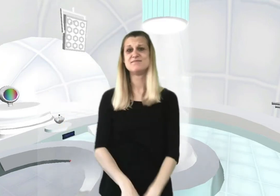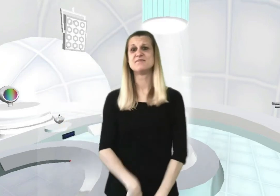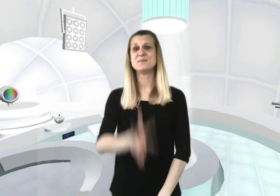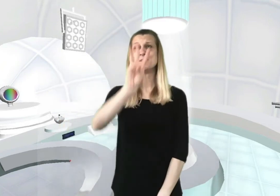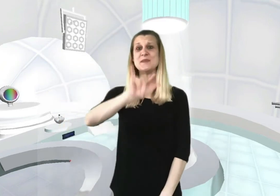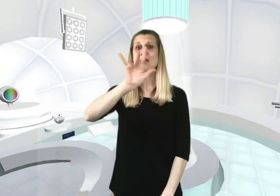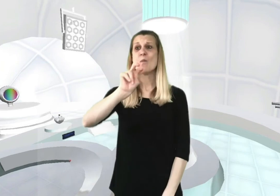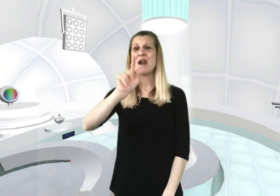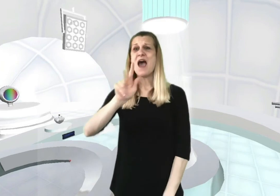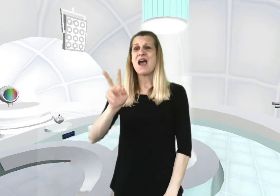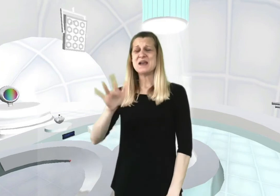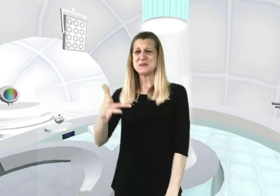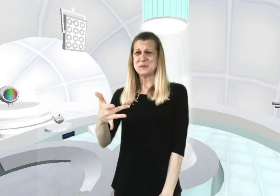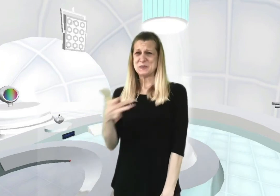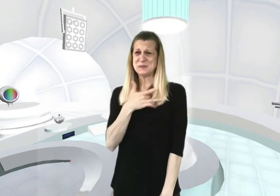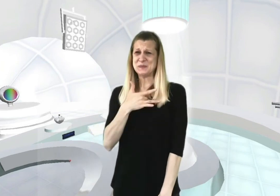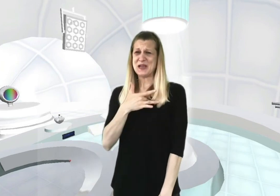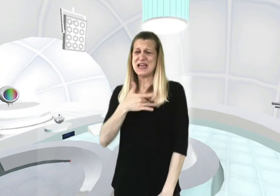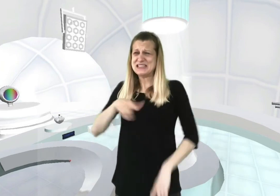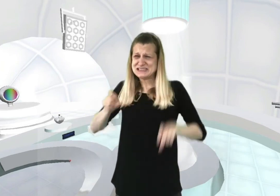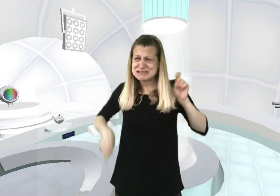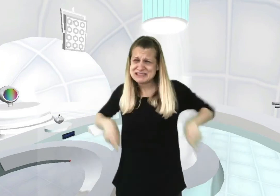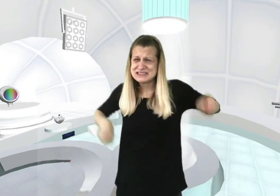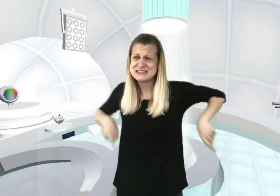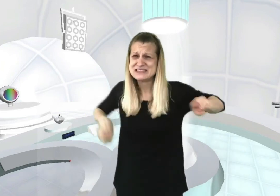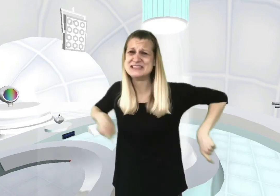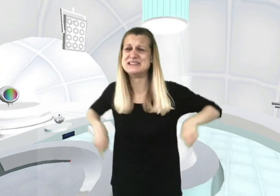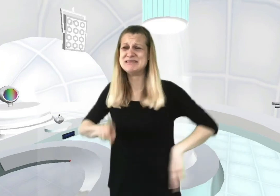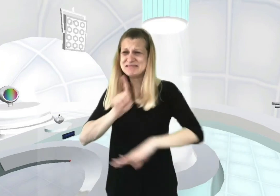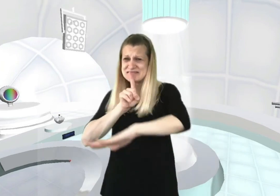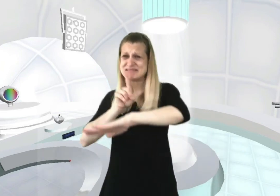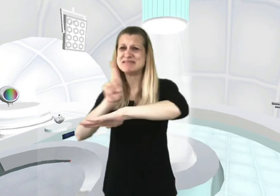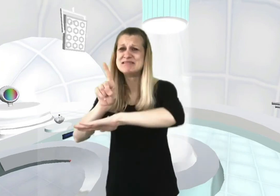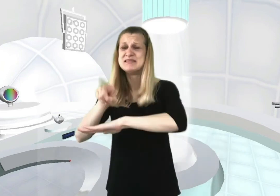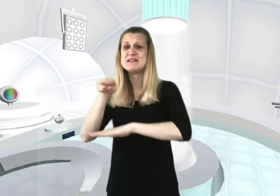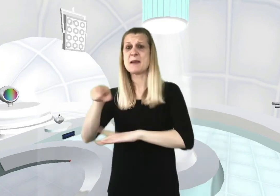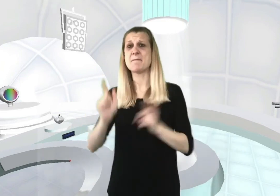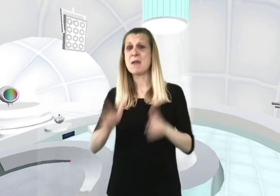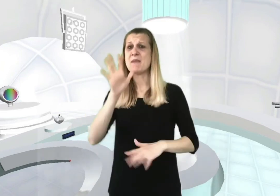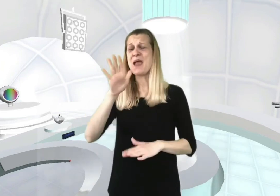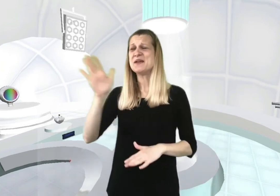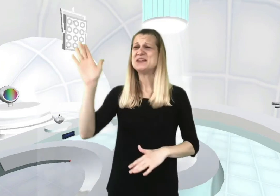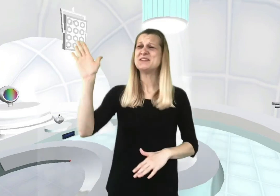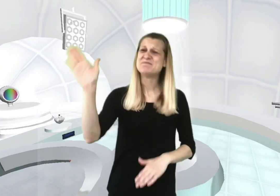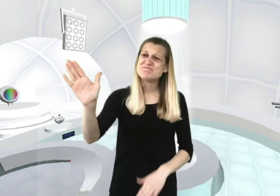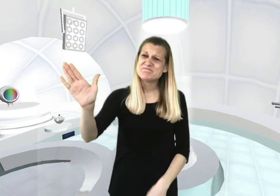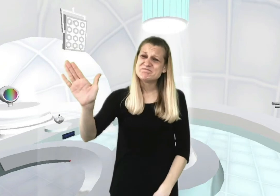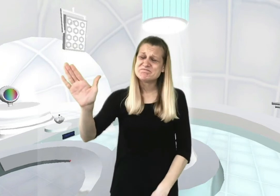Mr. Wonka hurried forward and placed a hand gently on Mrs. Teavee’s shoulder.